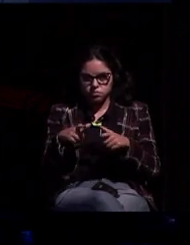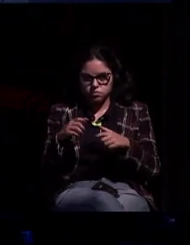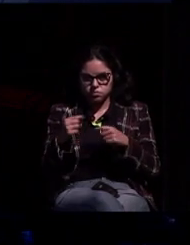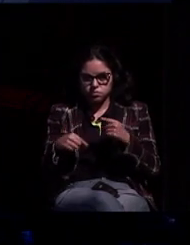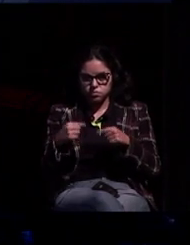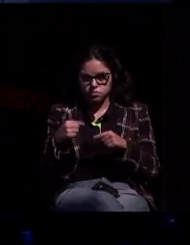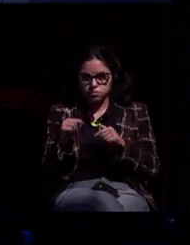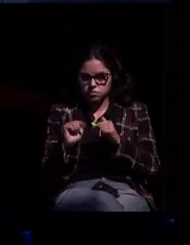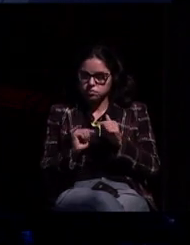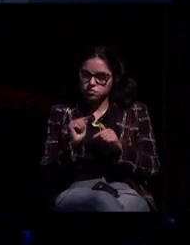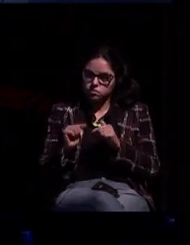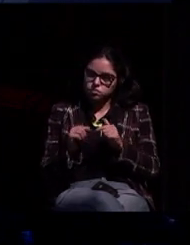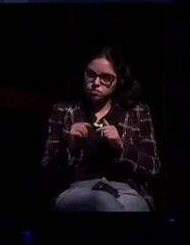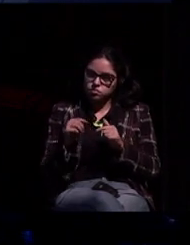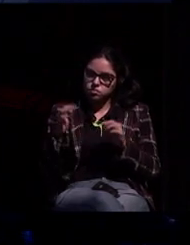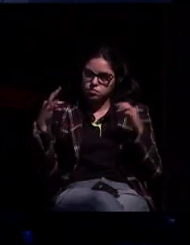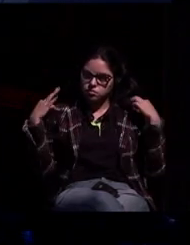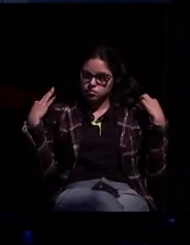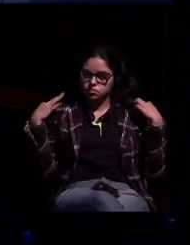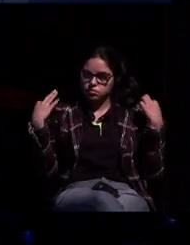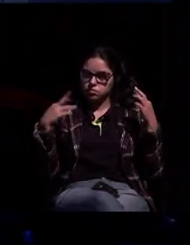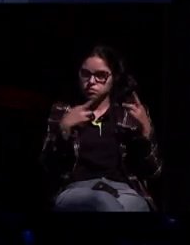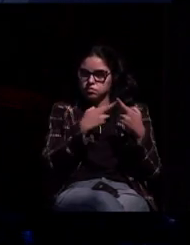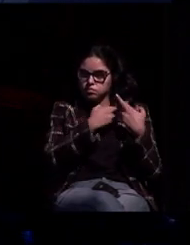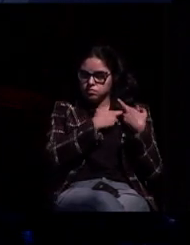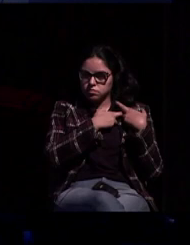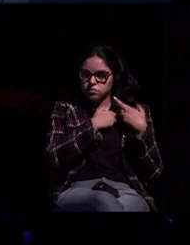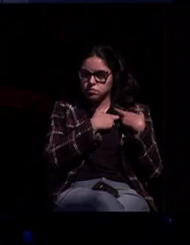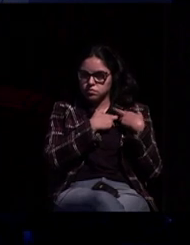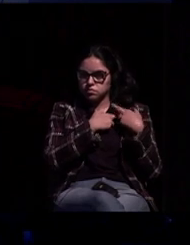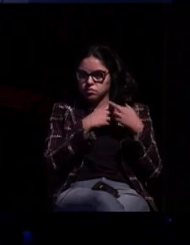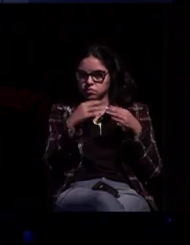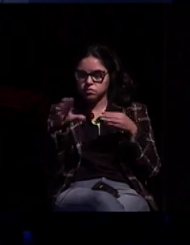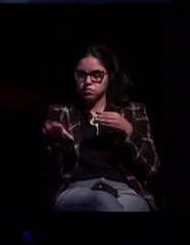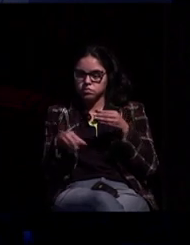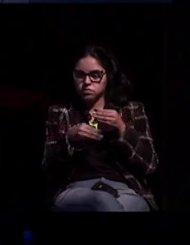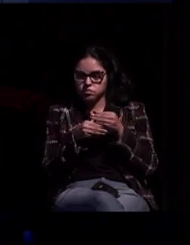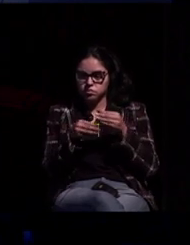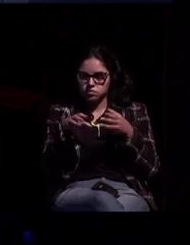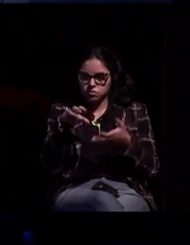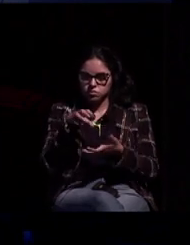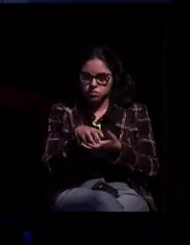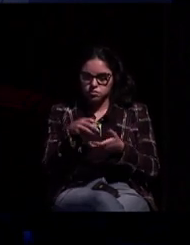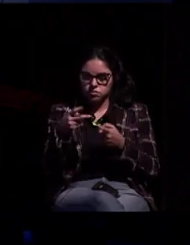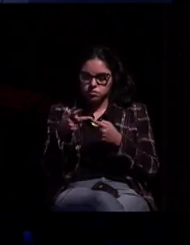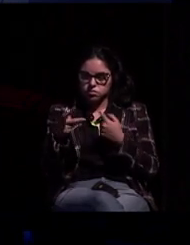in our agenda the a central element. Two: tourism cannot be sustainable,